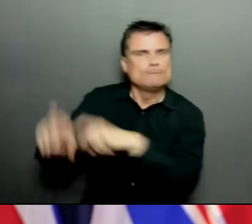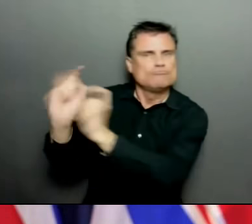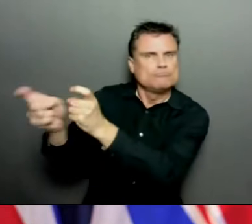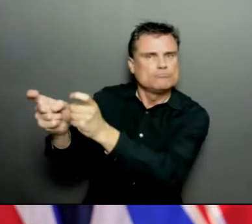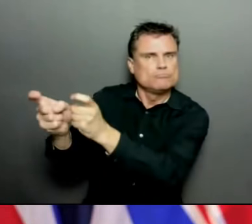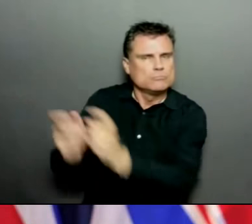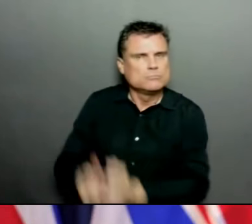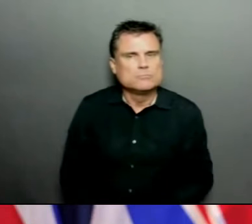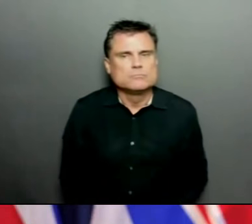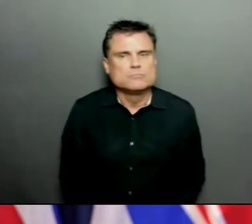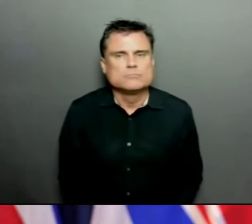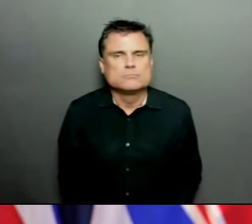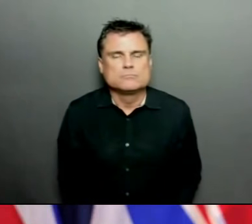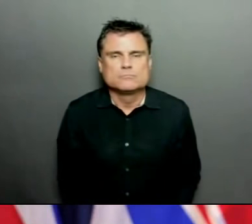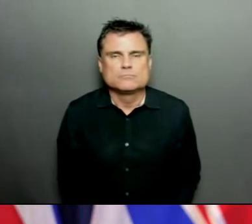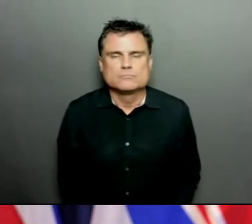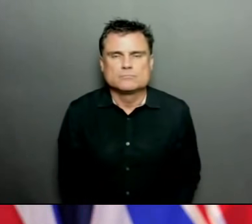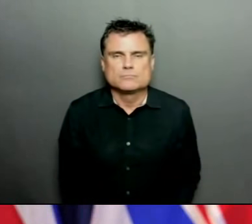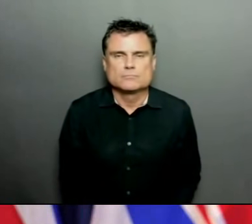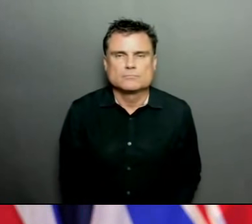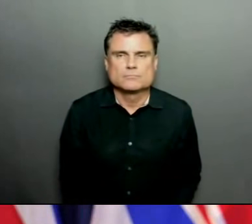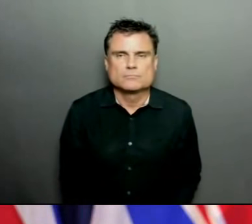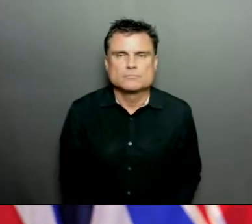pandemic in